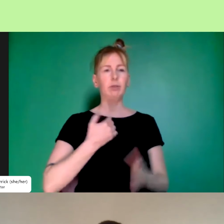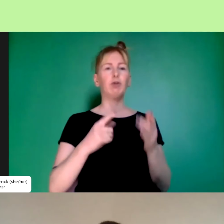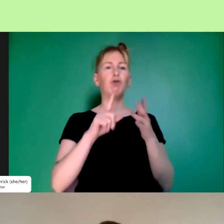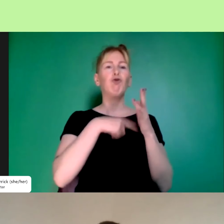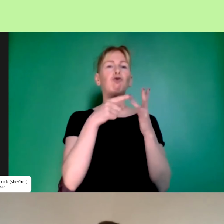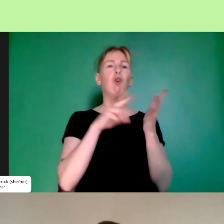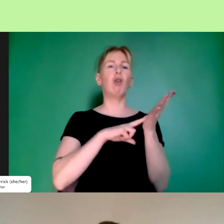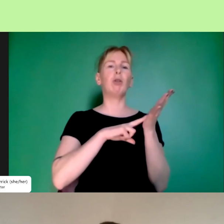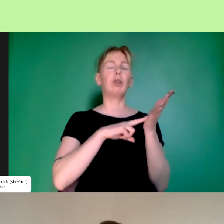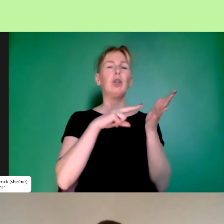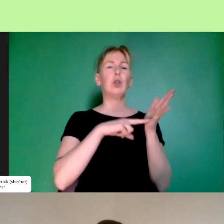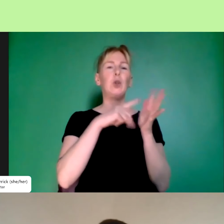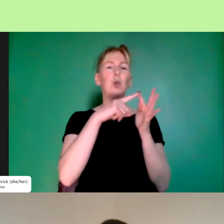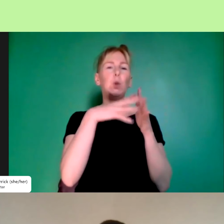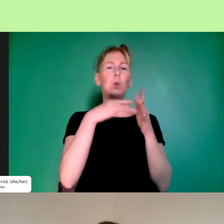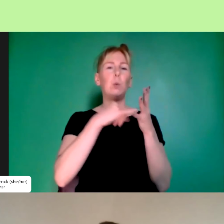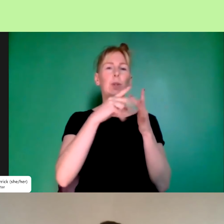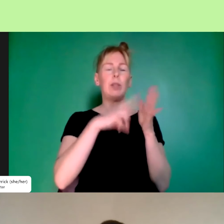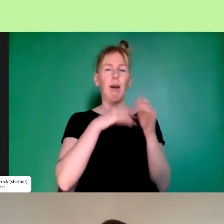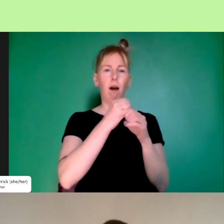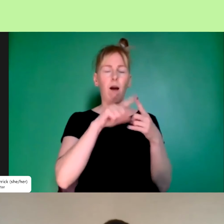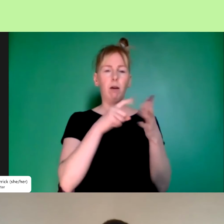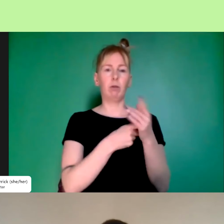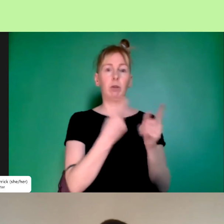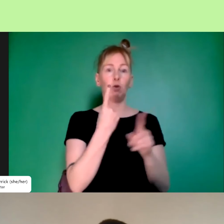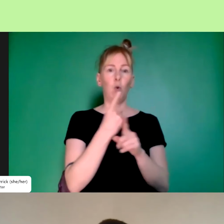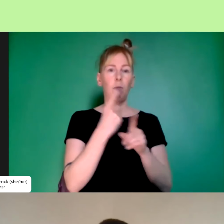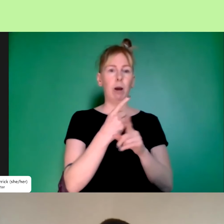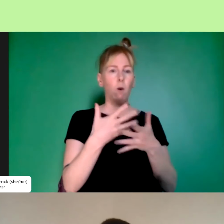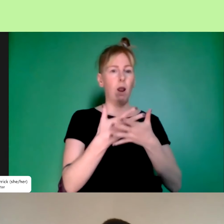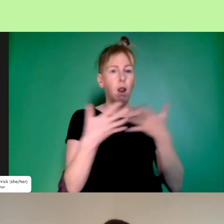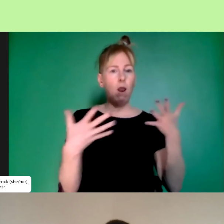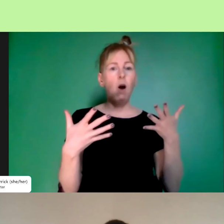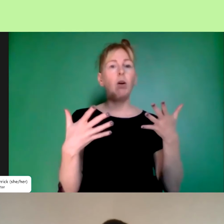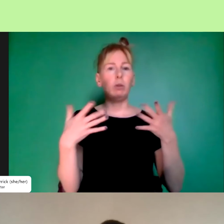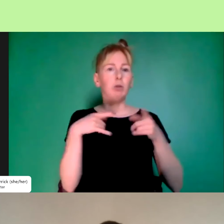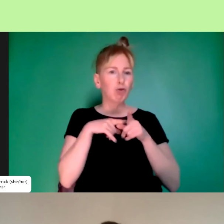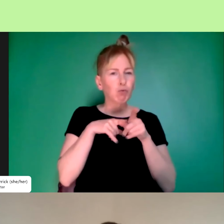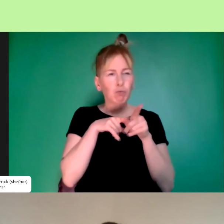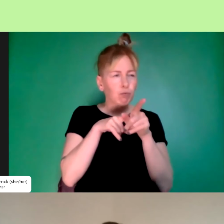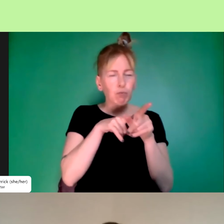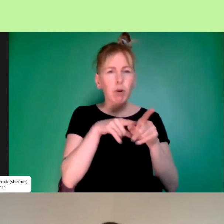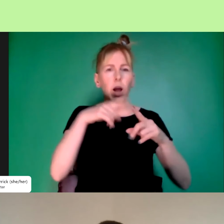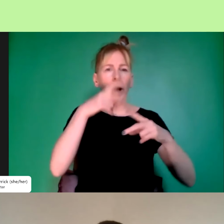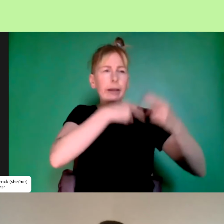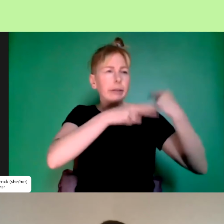class and in the UK, specifically in the 20th century. But yeah, maybe that's from an